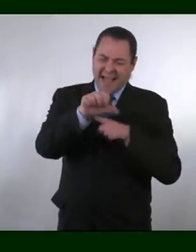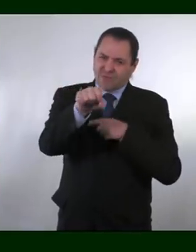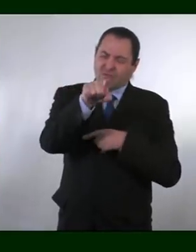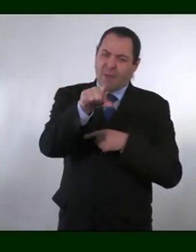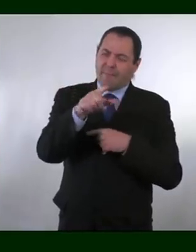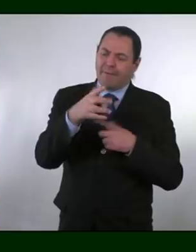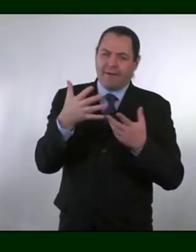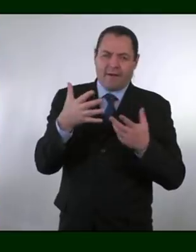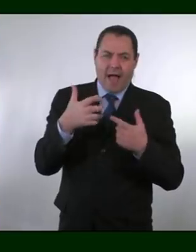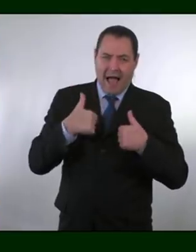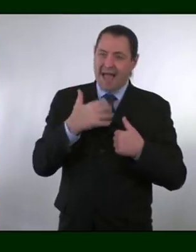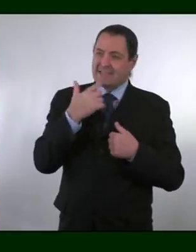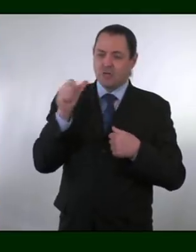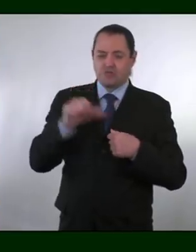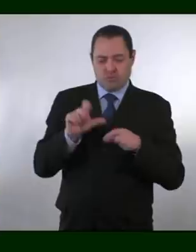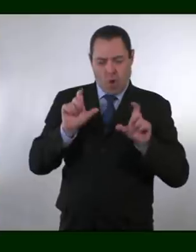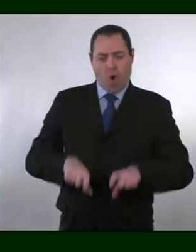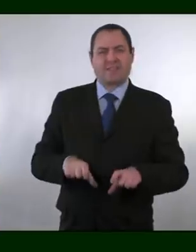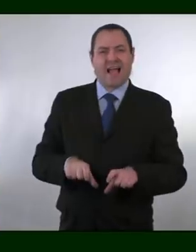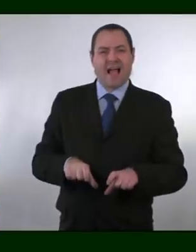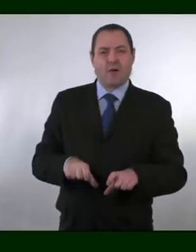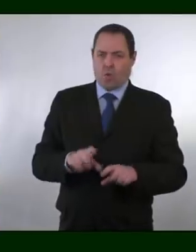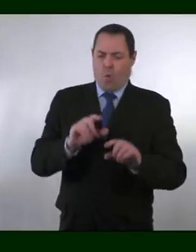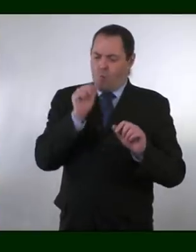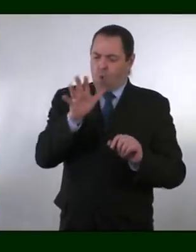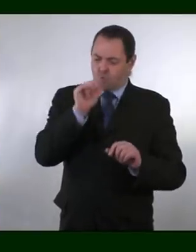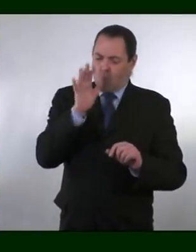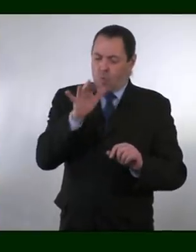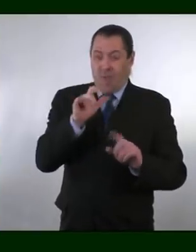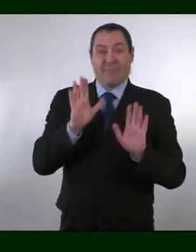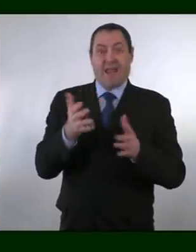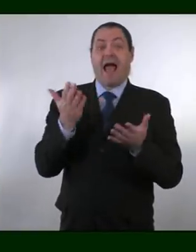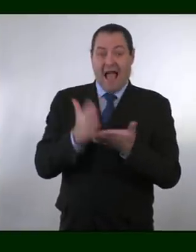not going to do it. Then he caught up and did exactly that just a few weeks later. We now